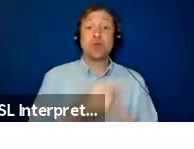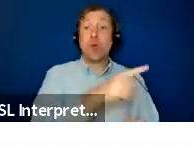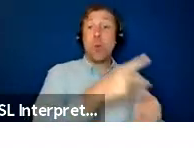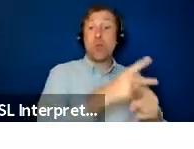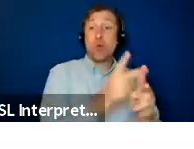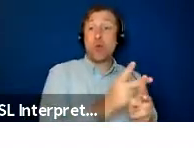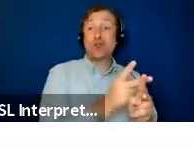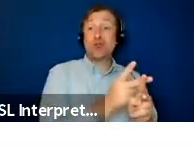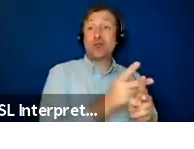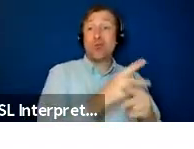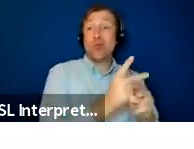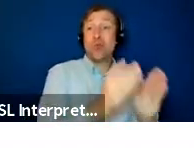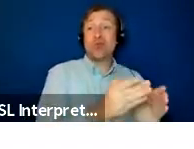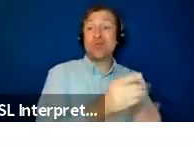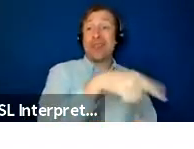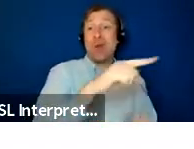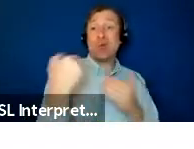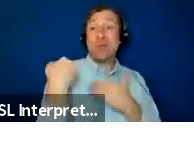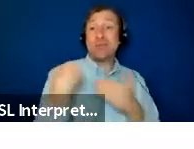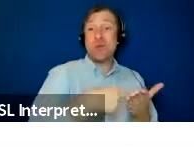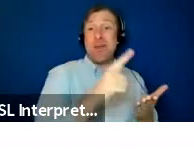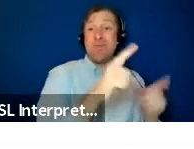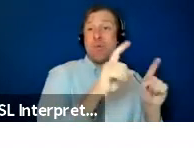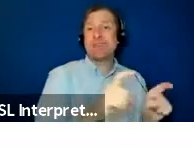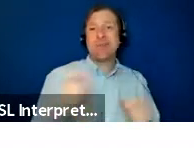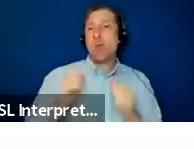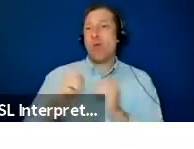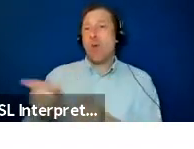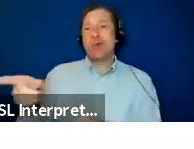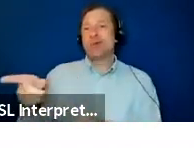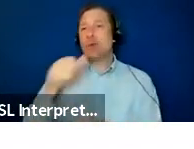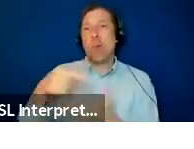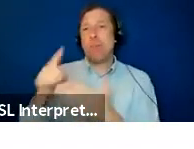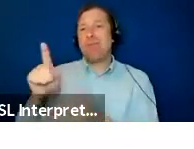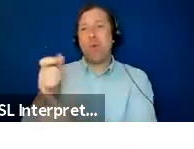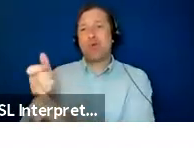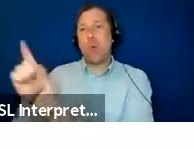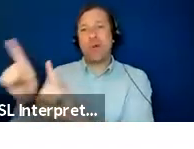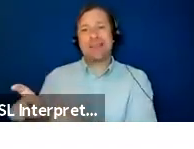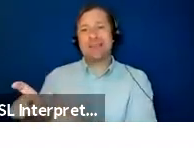There is no scenario in which performers should be paying for their own tests. Also performers should not be put in a position of